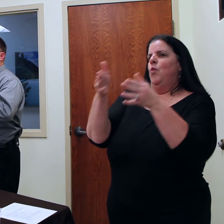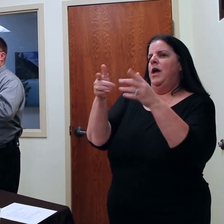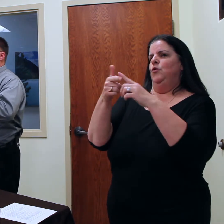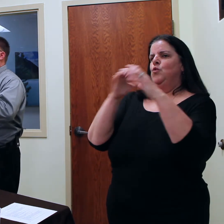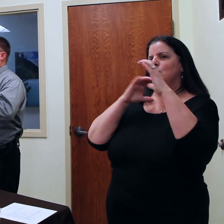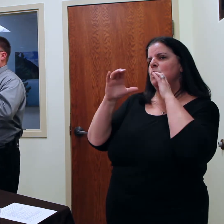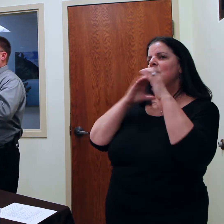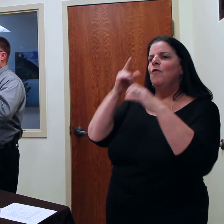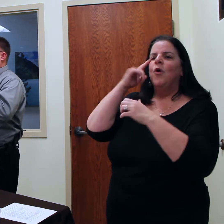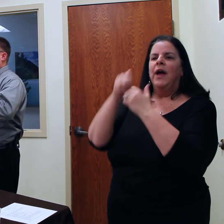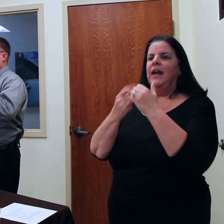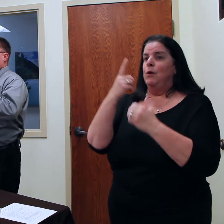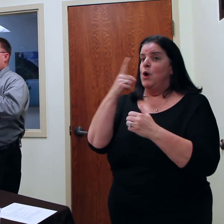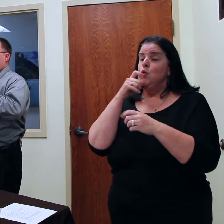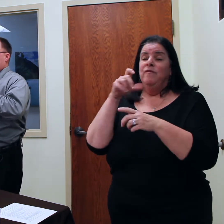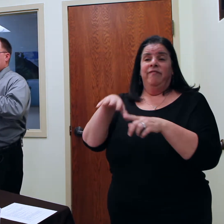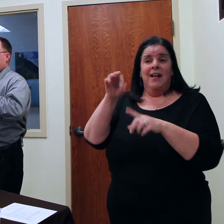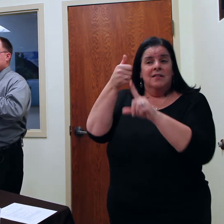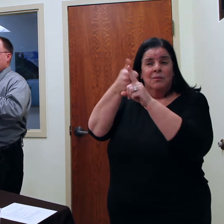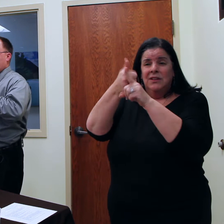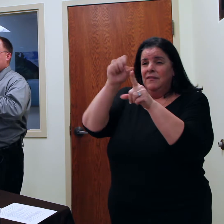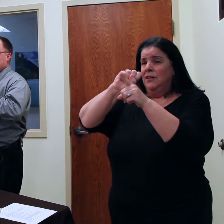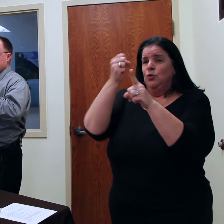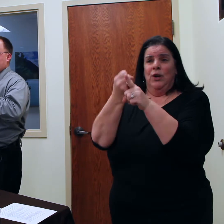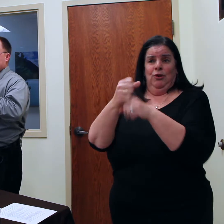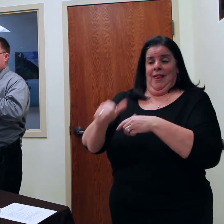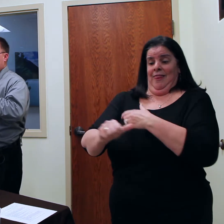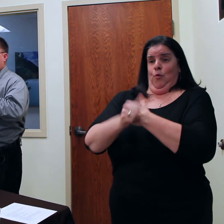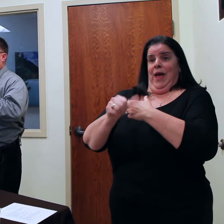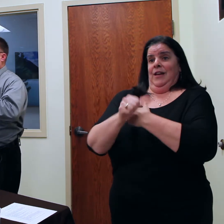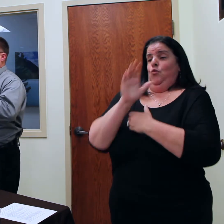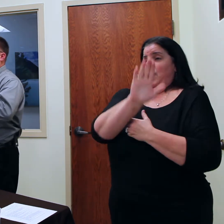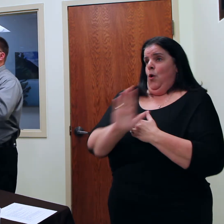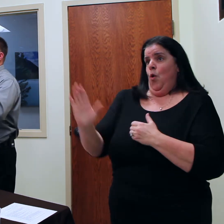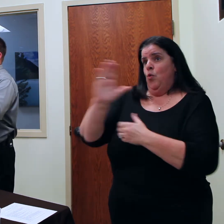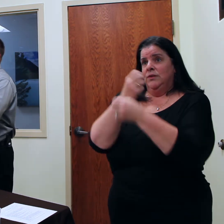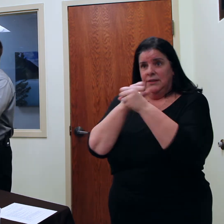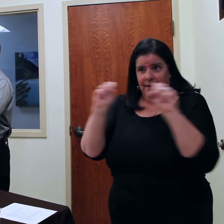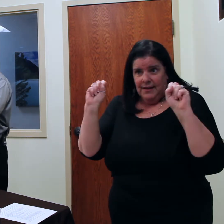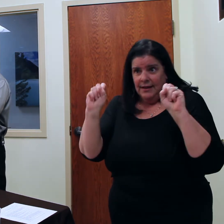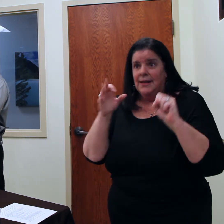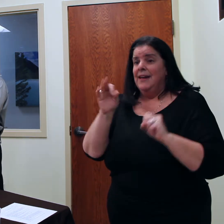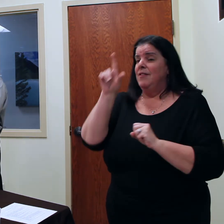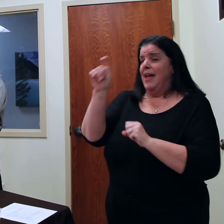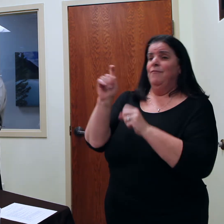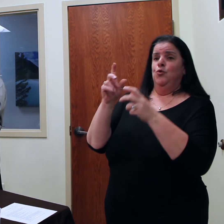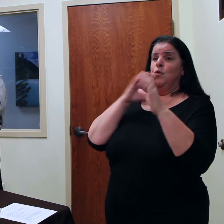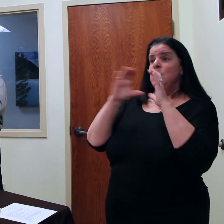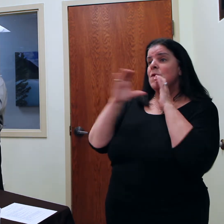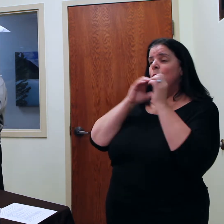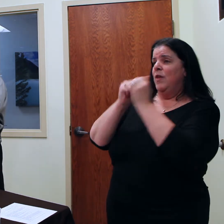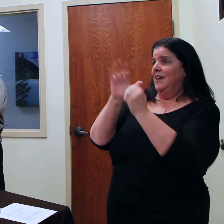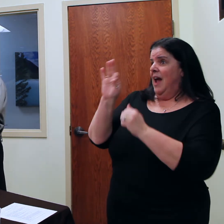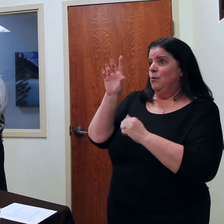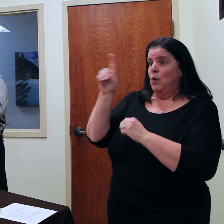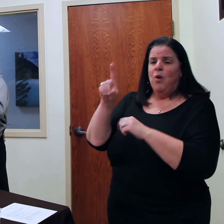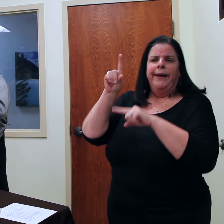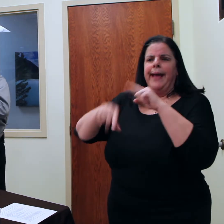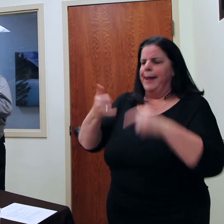for anybody that's in a situation that it could pose a threat to their safety, if they ever have to communicate with 911 and they can't make a voice call.